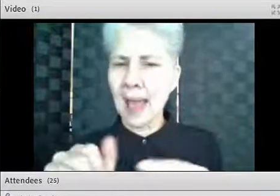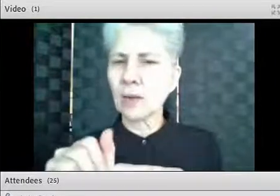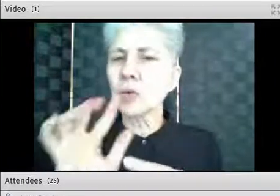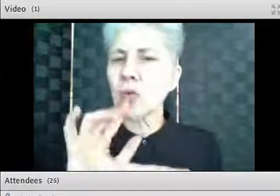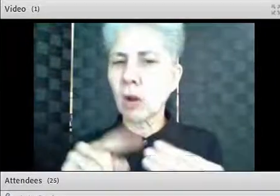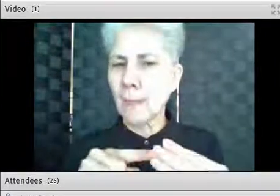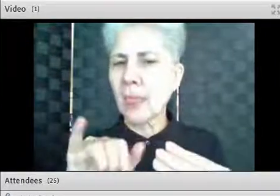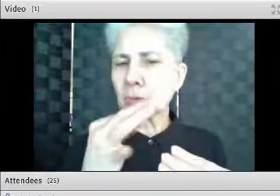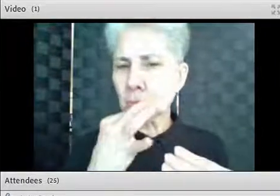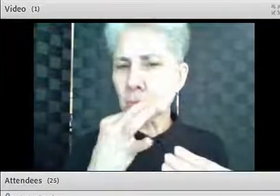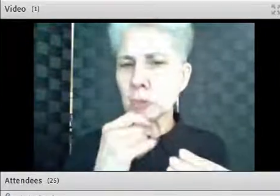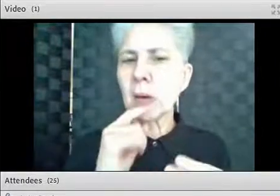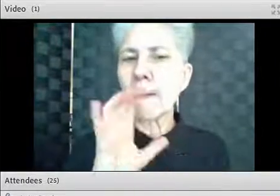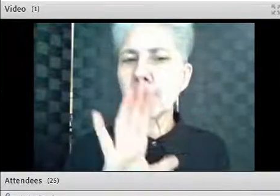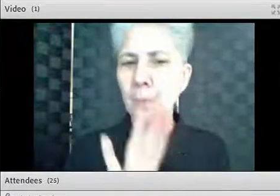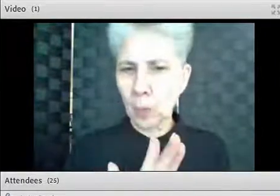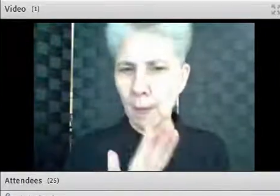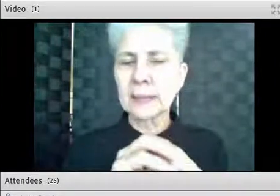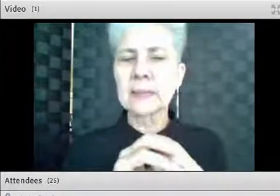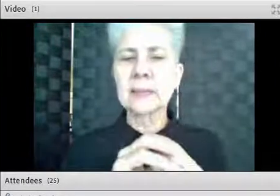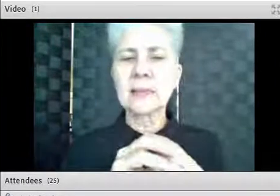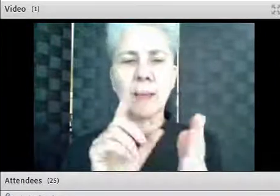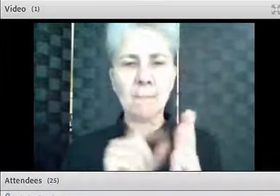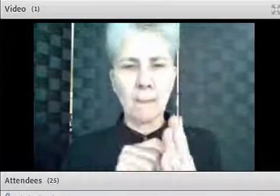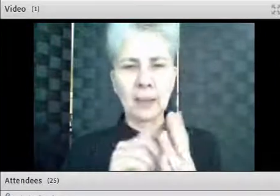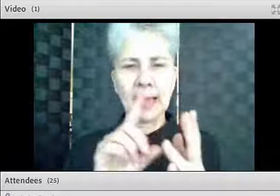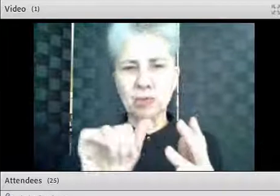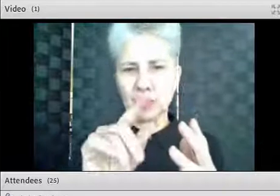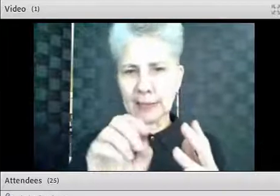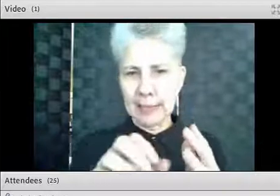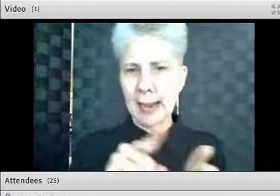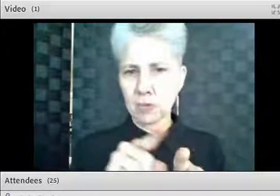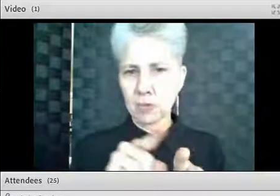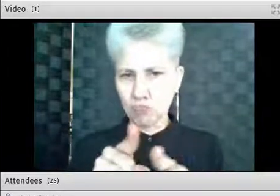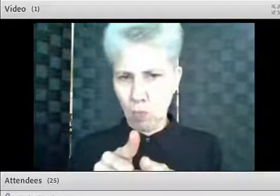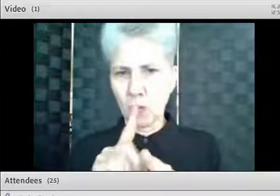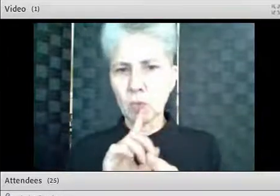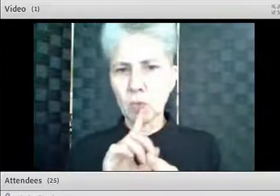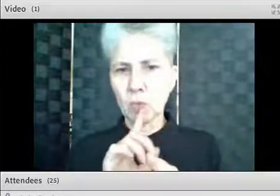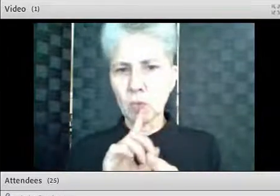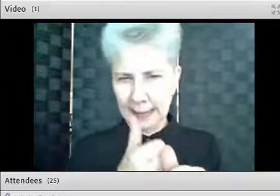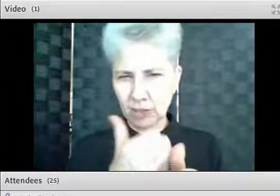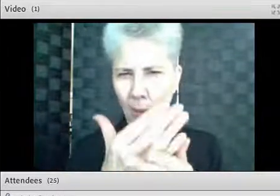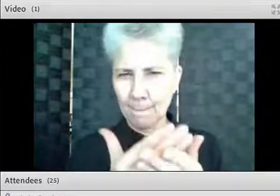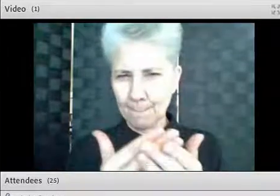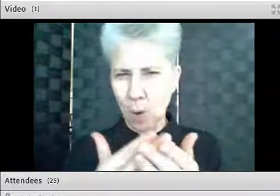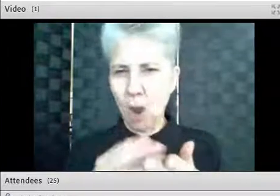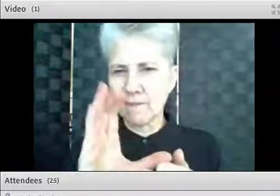I promise, and then a publication date, okay? So we'll talk about each part of these call numbers --